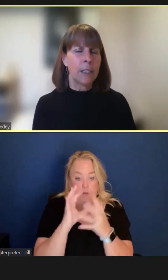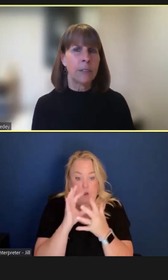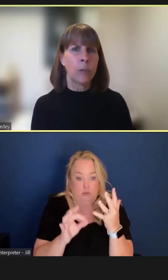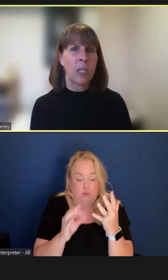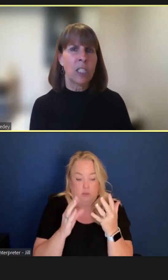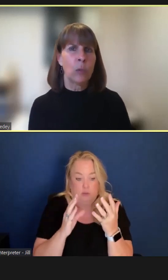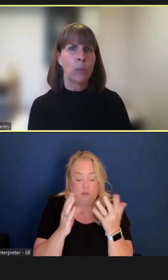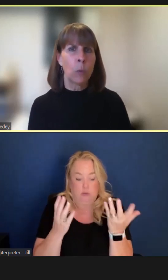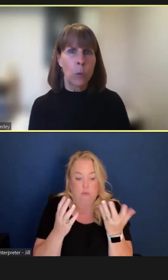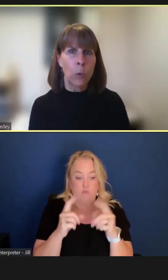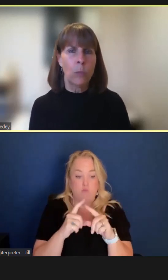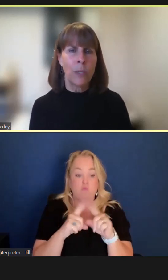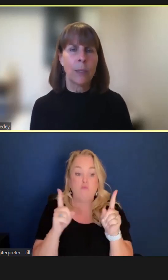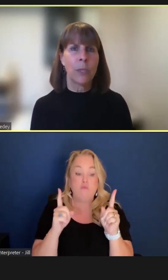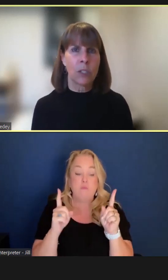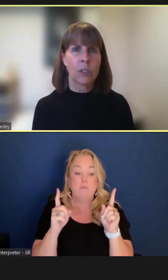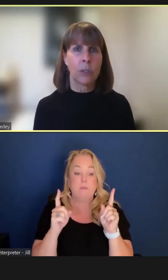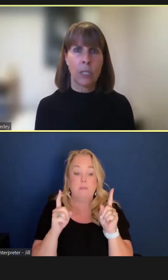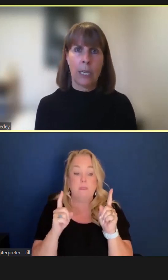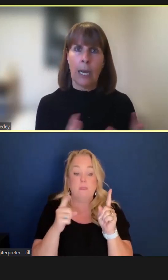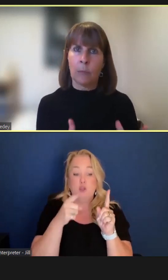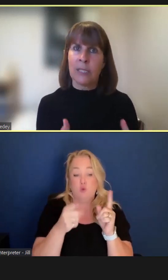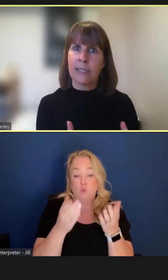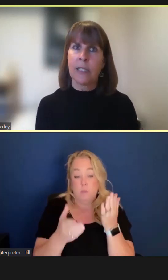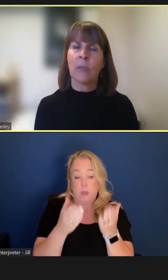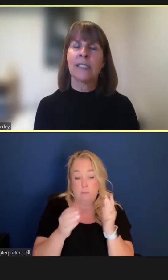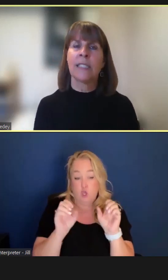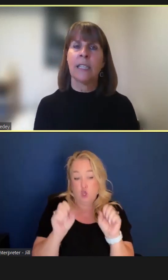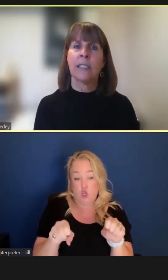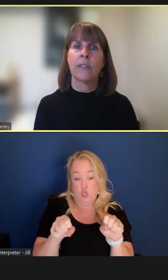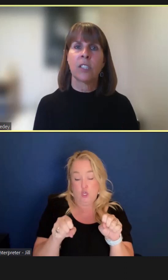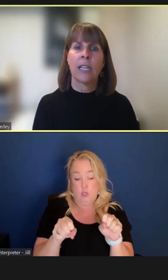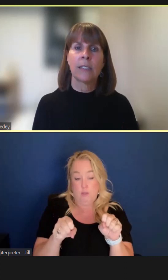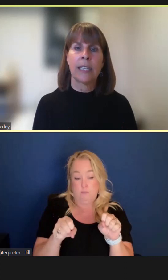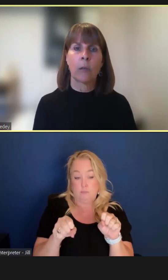information but would be a picture um to some extent of the child's language